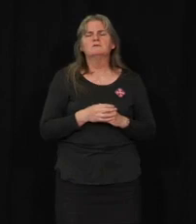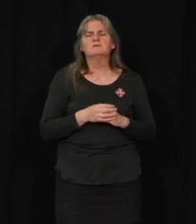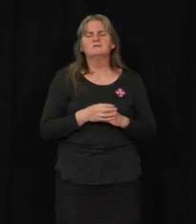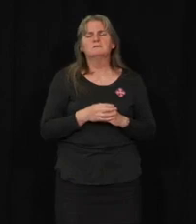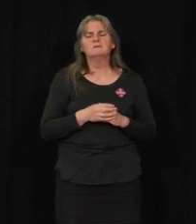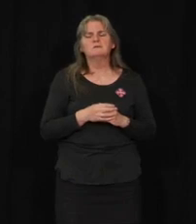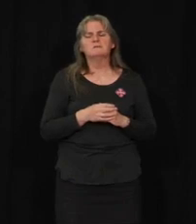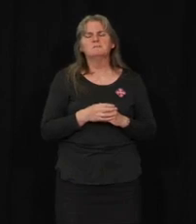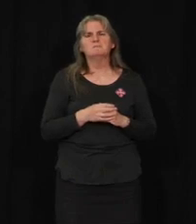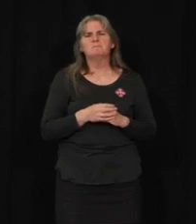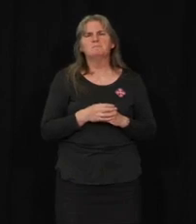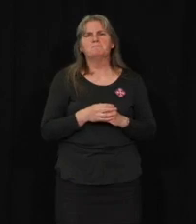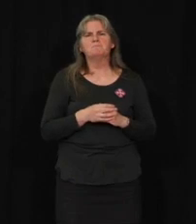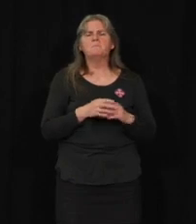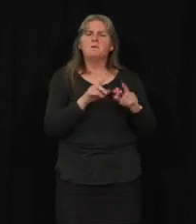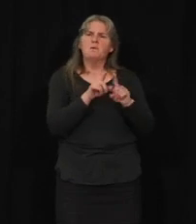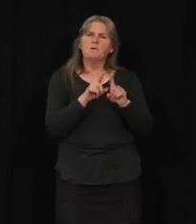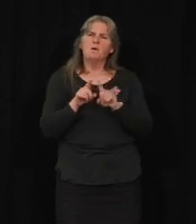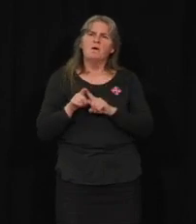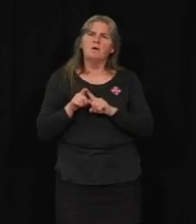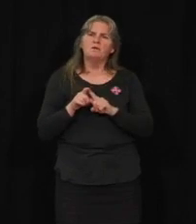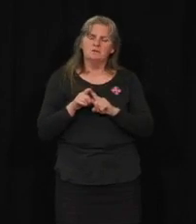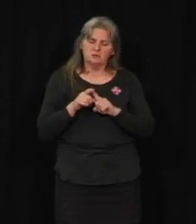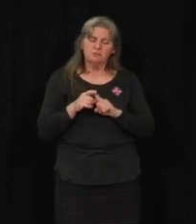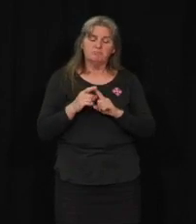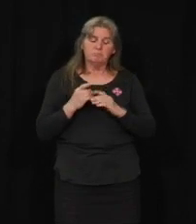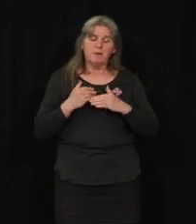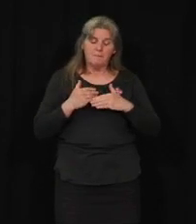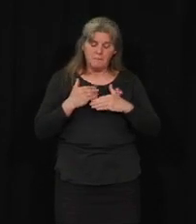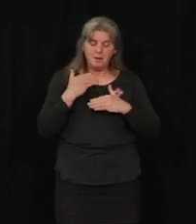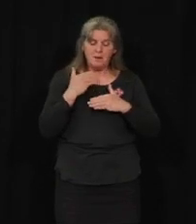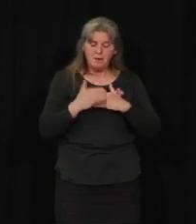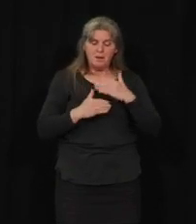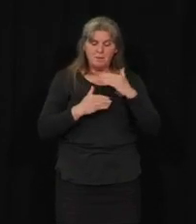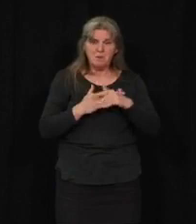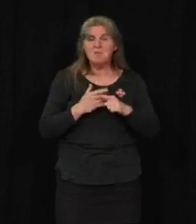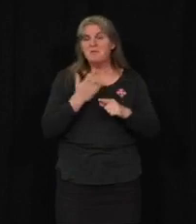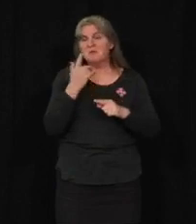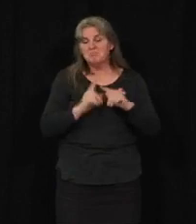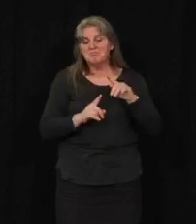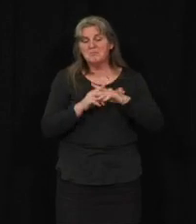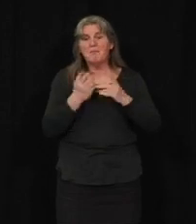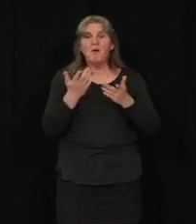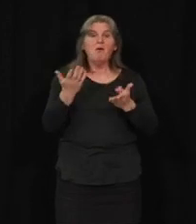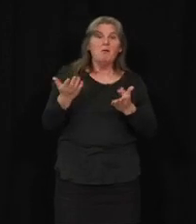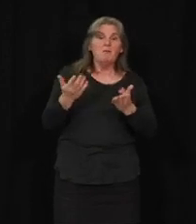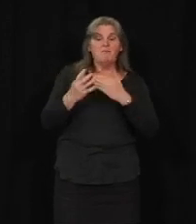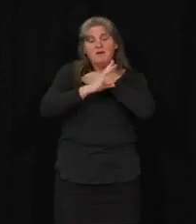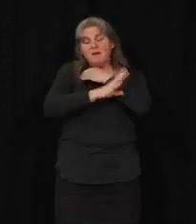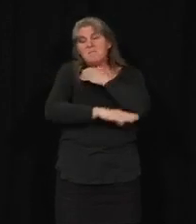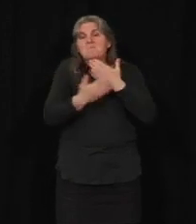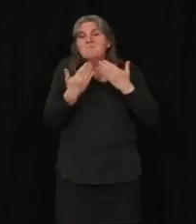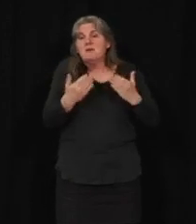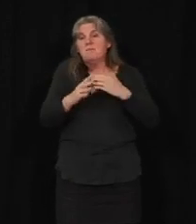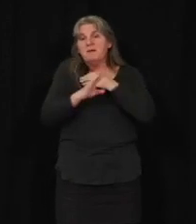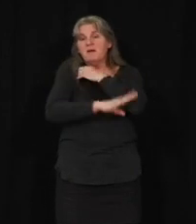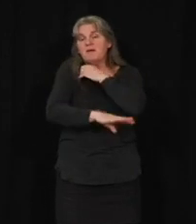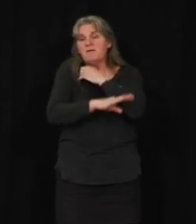And again, we will be at a certain stage of progress towards a vaccine. By the time the fall comes around we may have more